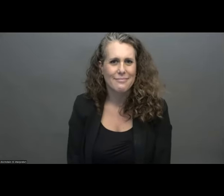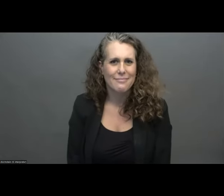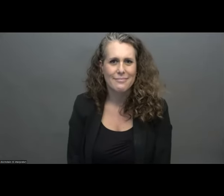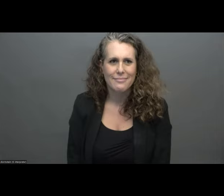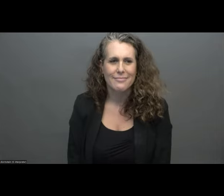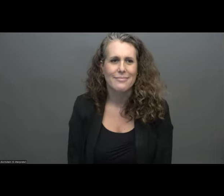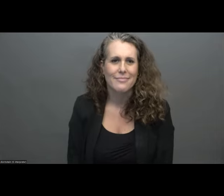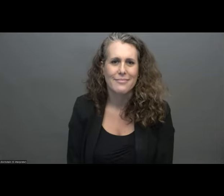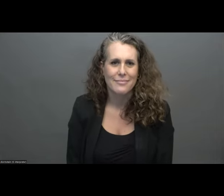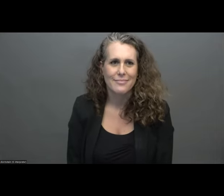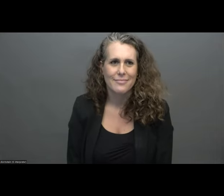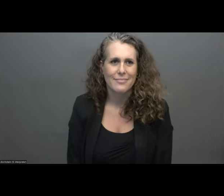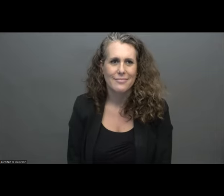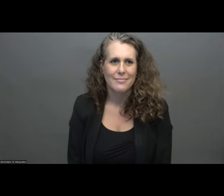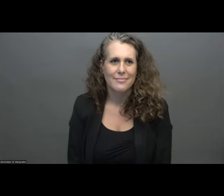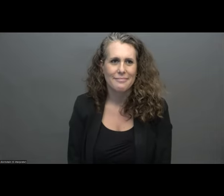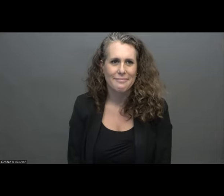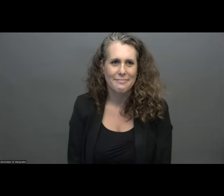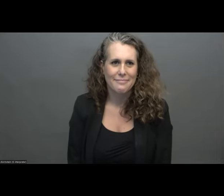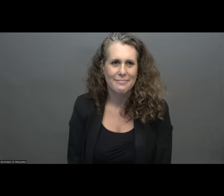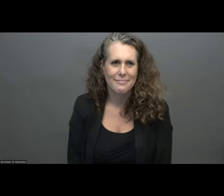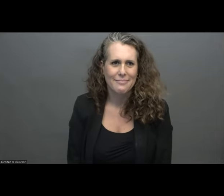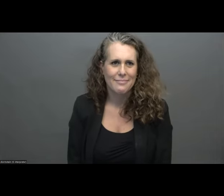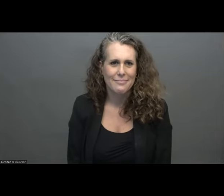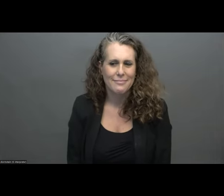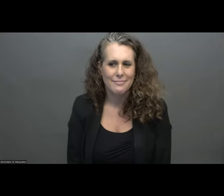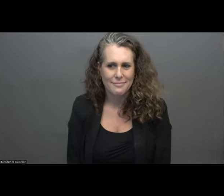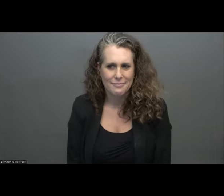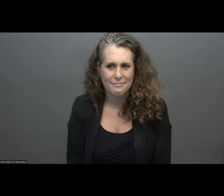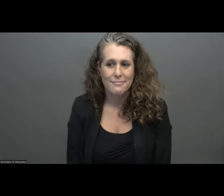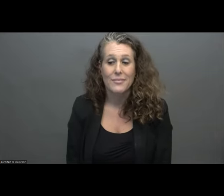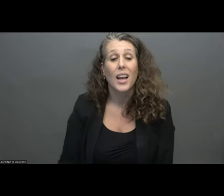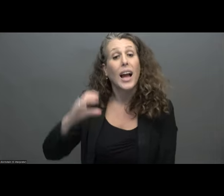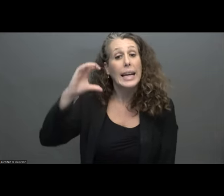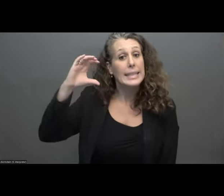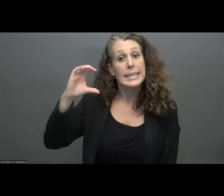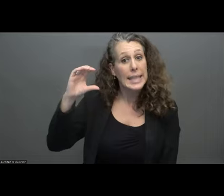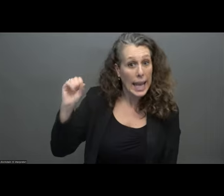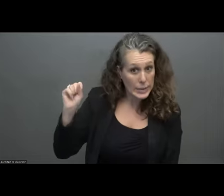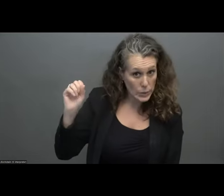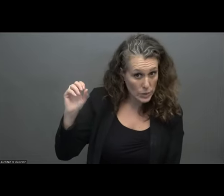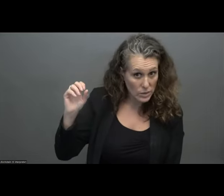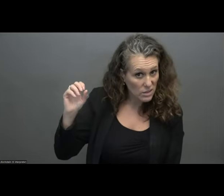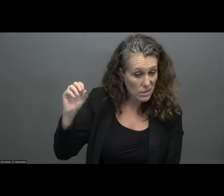Paula Paula Qd to drop all see Latin America, Timothy Patrick, and the curb appeal army